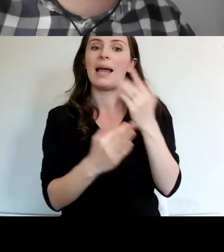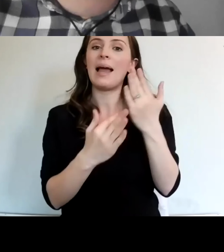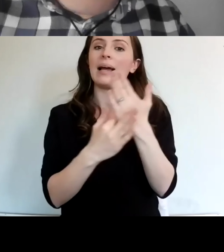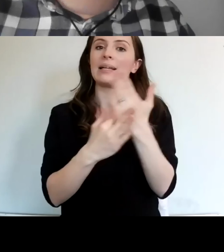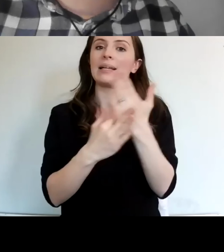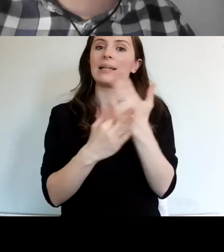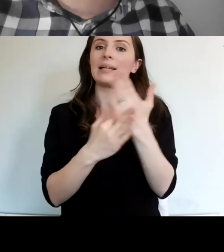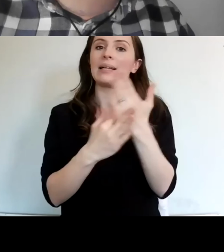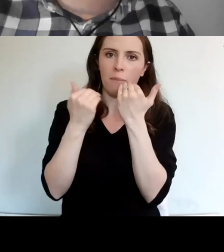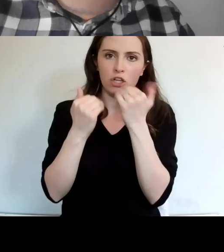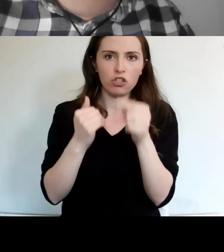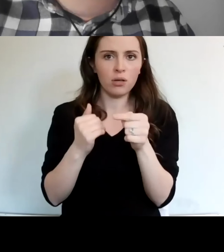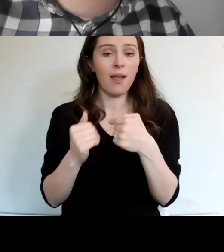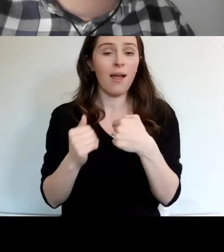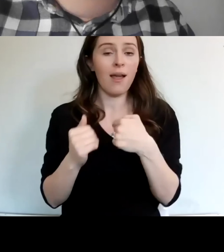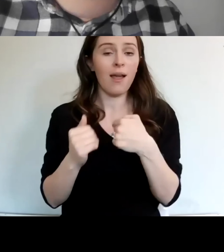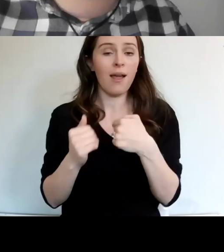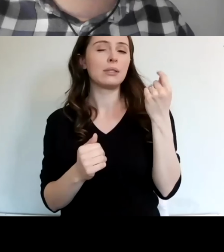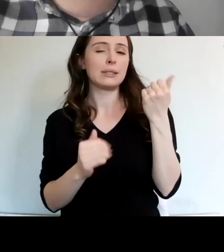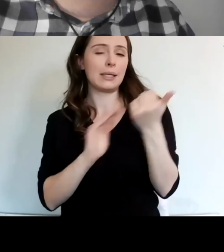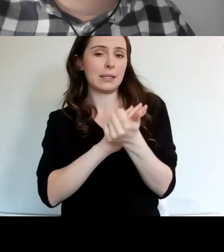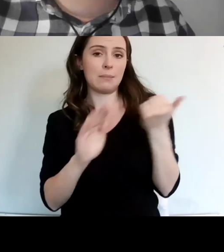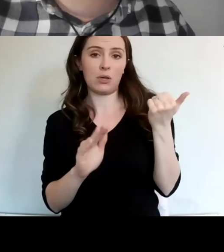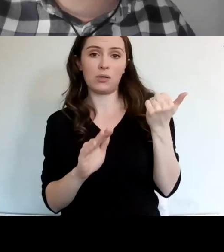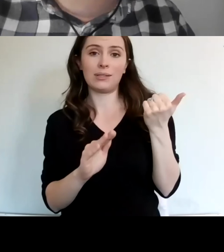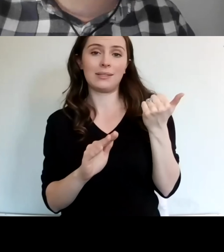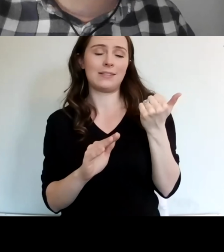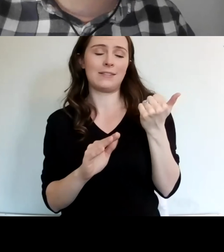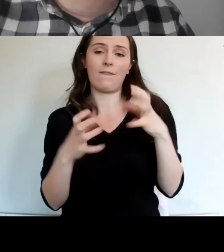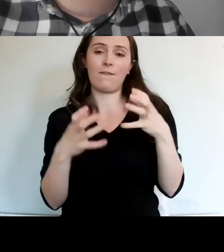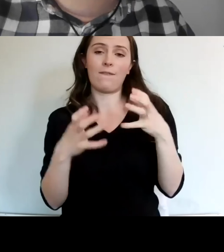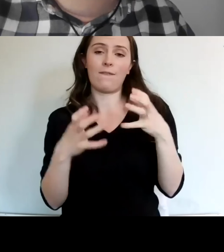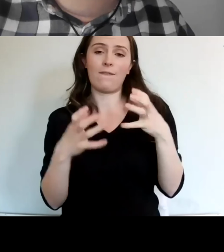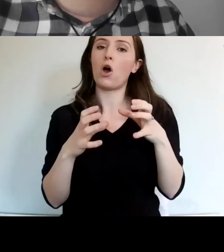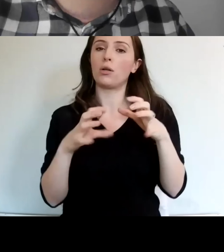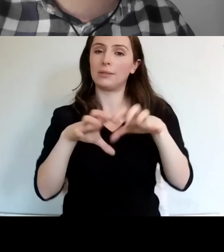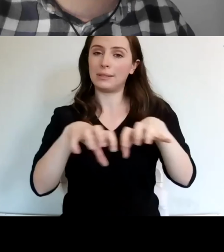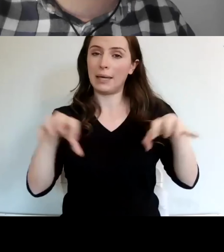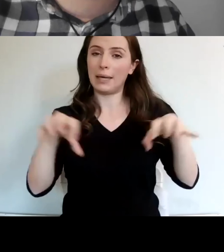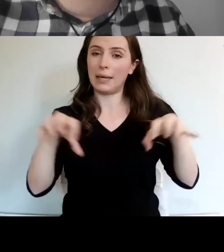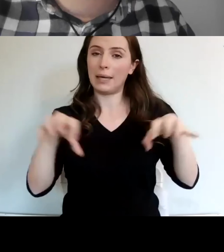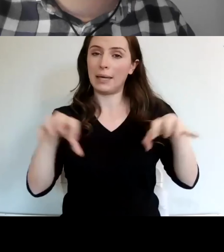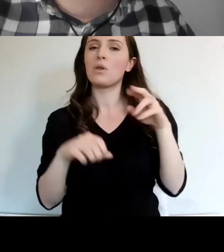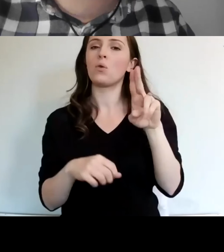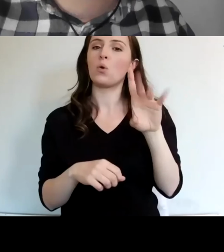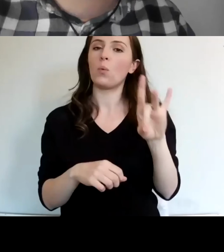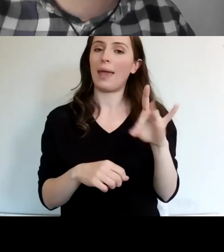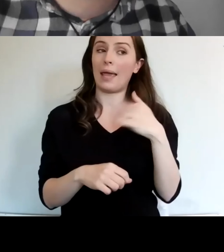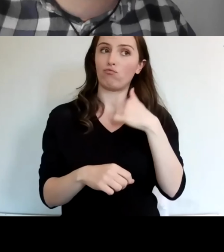I had an experience recently, again in a football stadium in the UK, where I rang up...